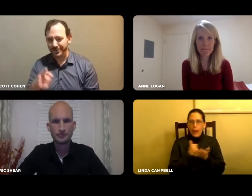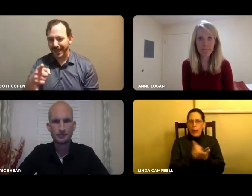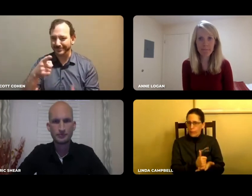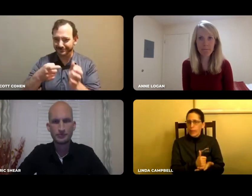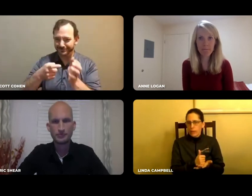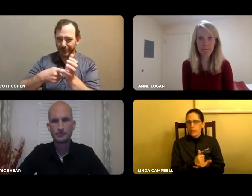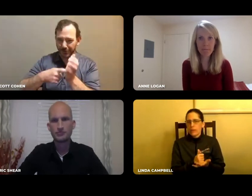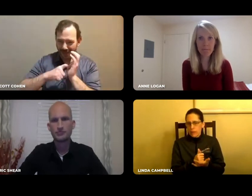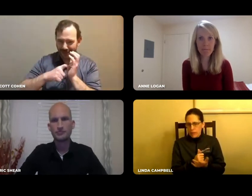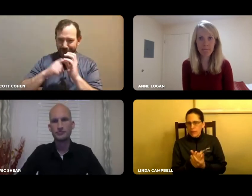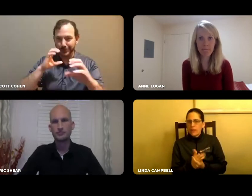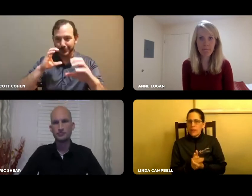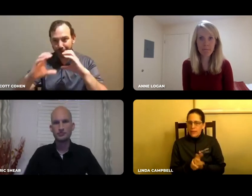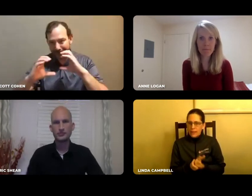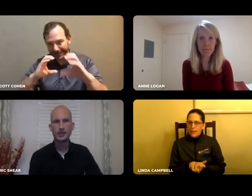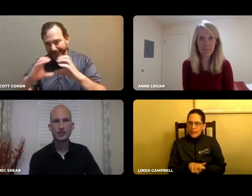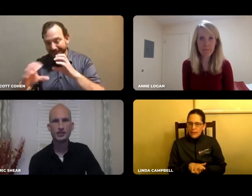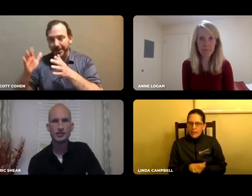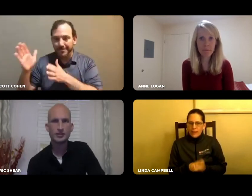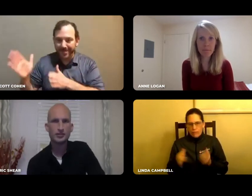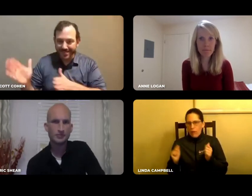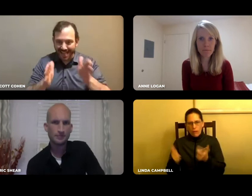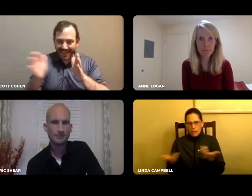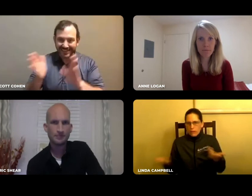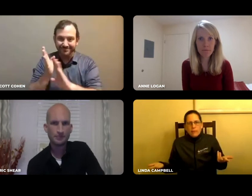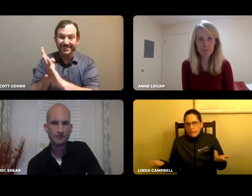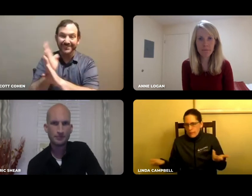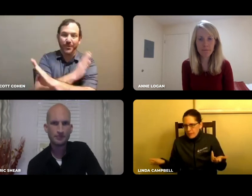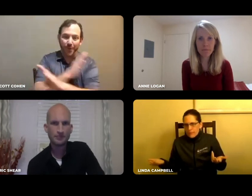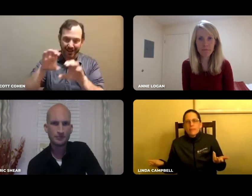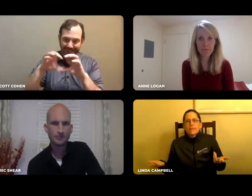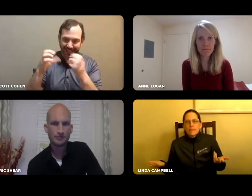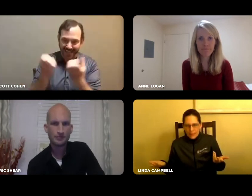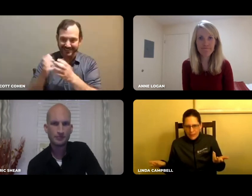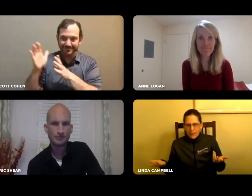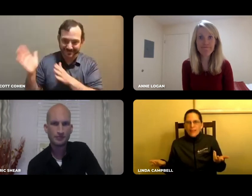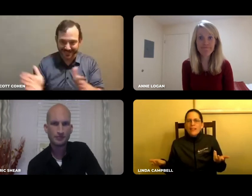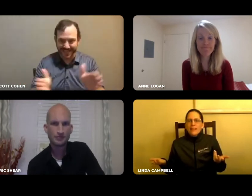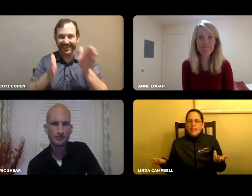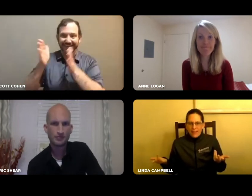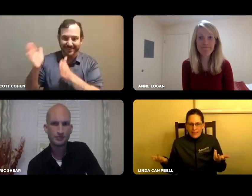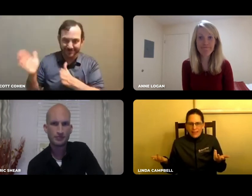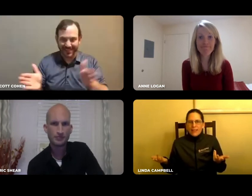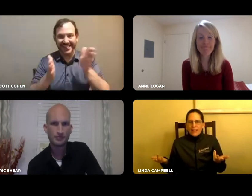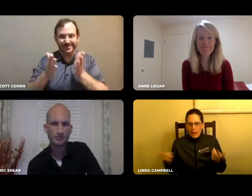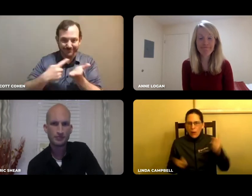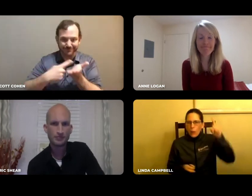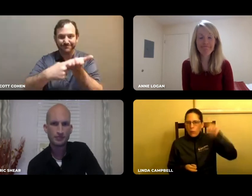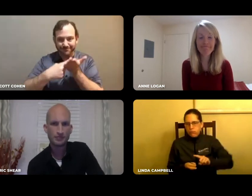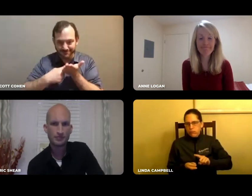And with that - there's pre communication discussions before class and everything.